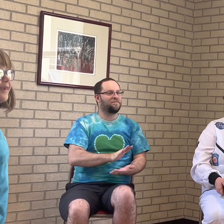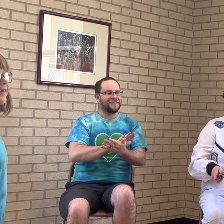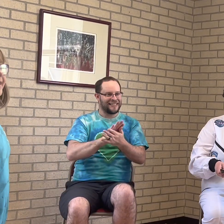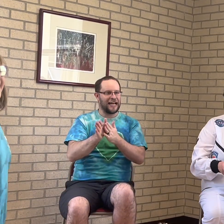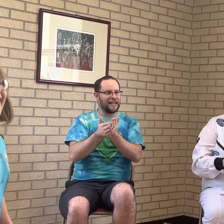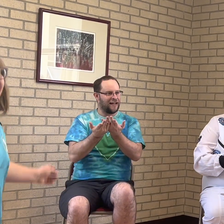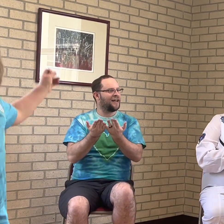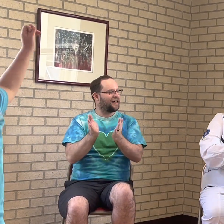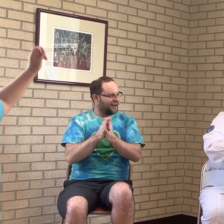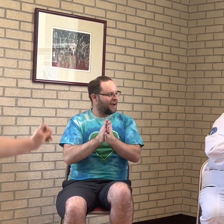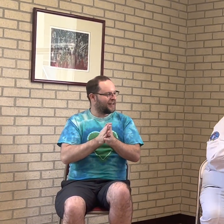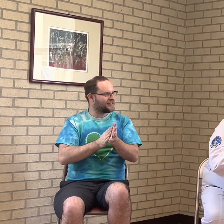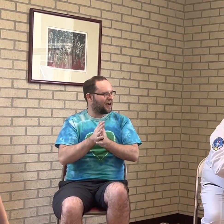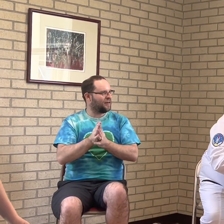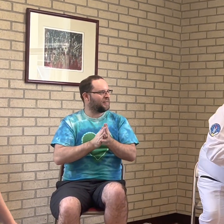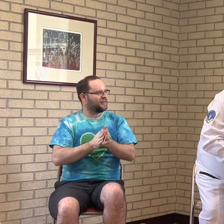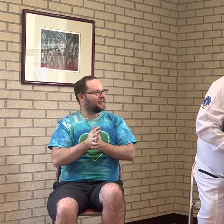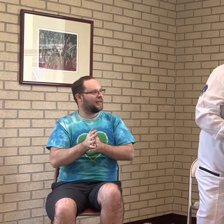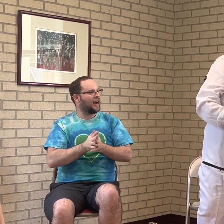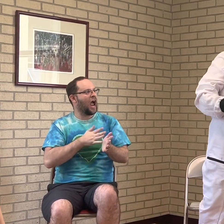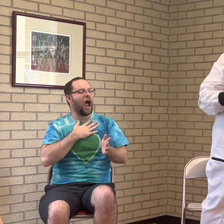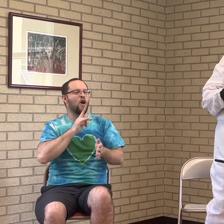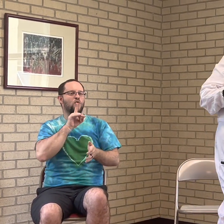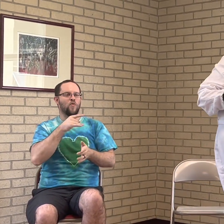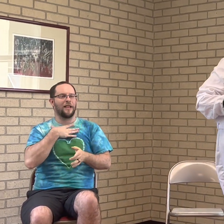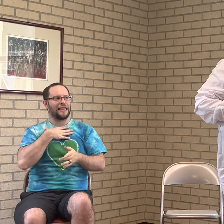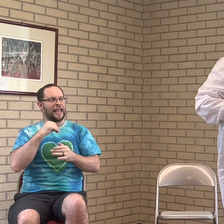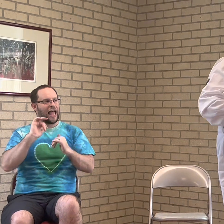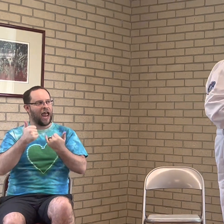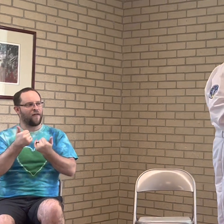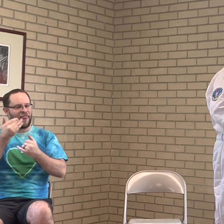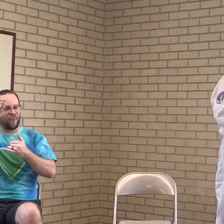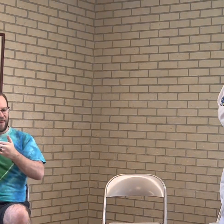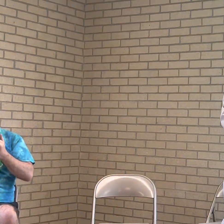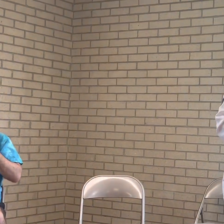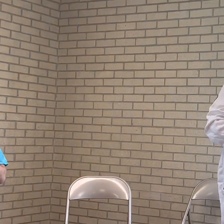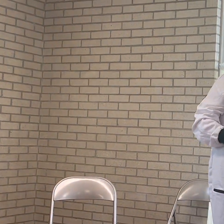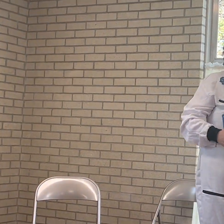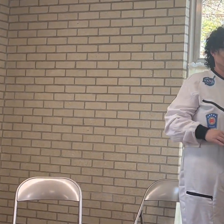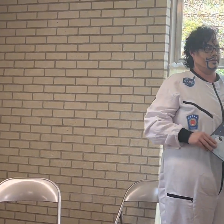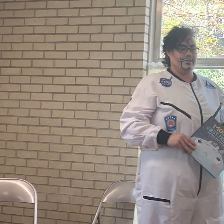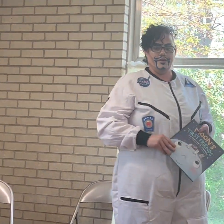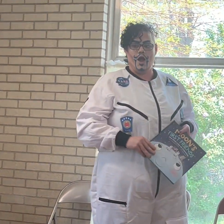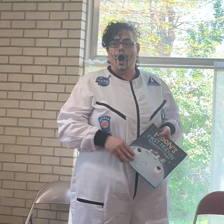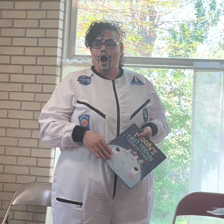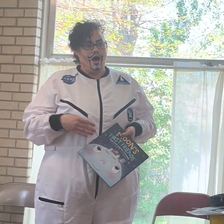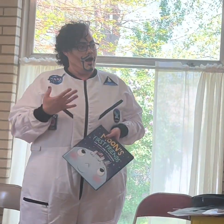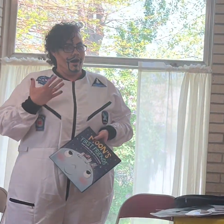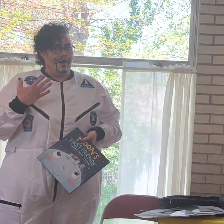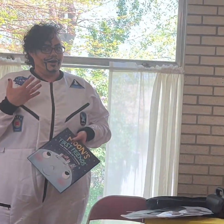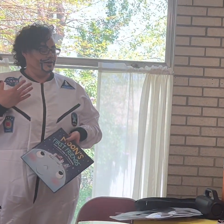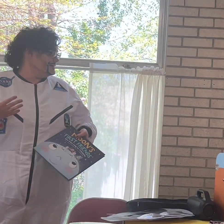Children: Yeah! Miss Cali: I really like how at the end it says maybe you could be an astronaut and go